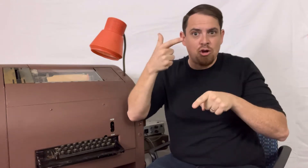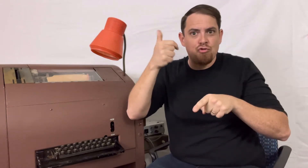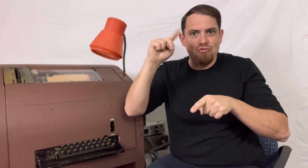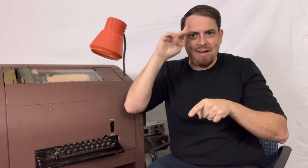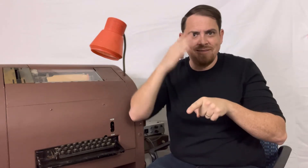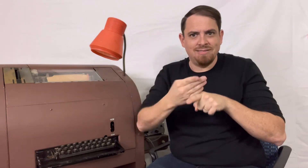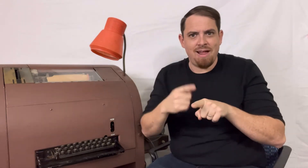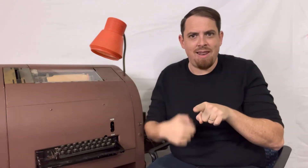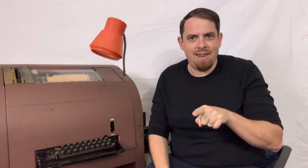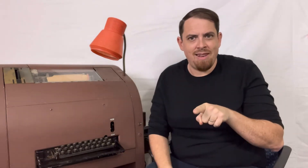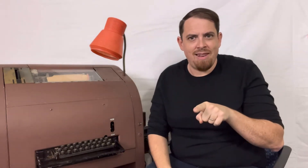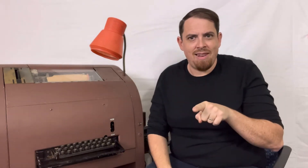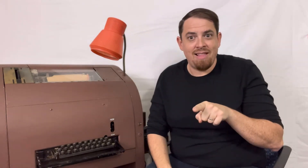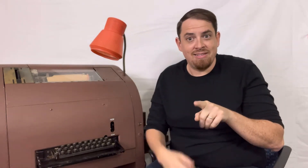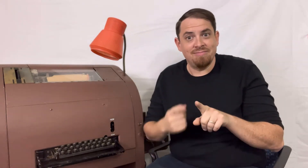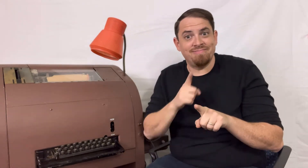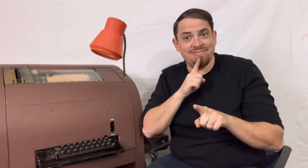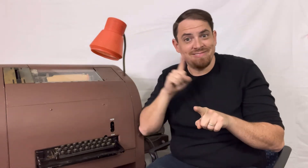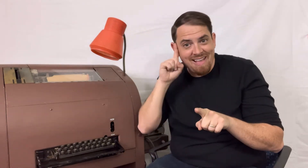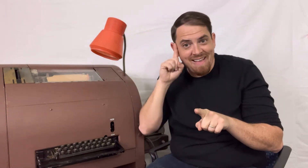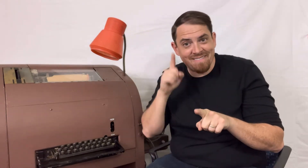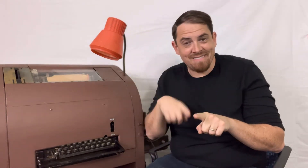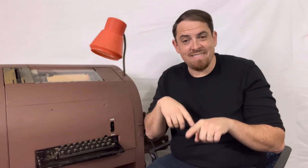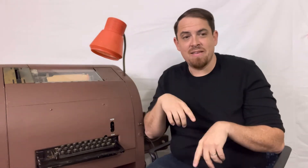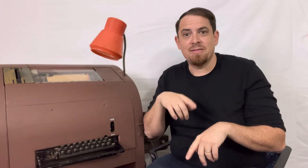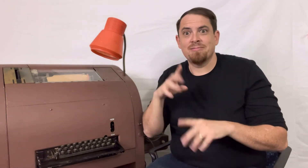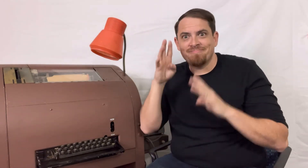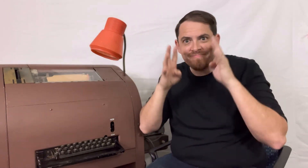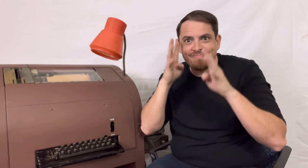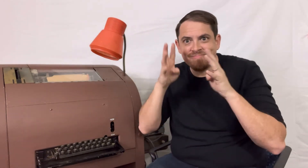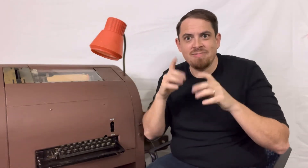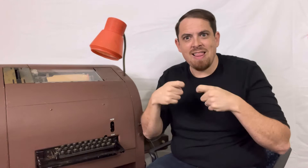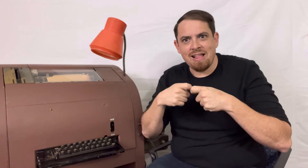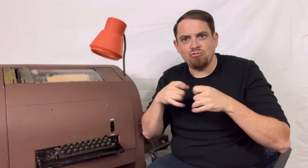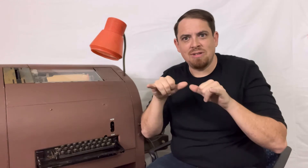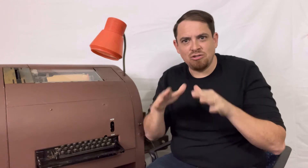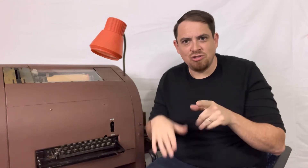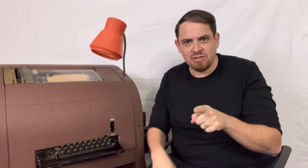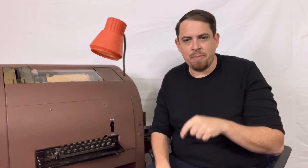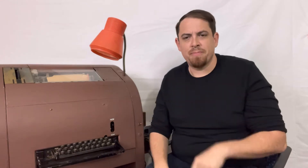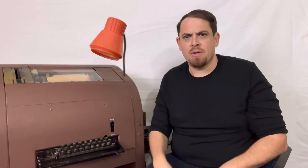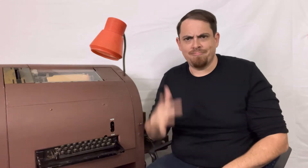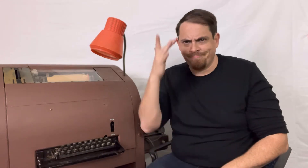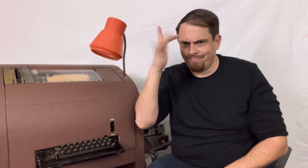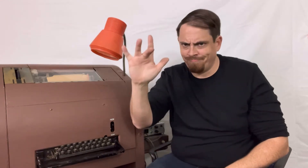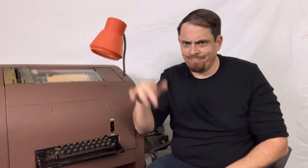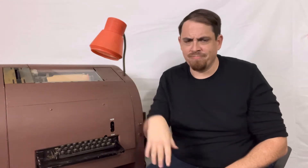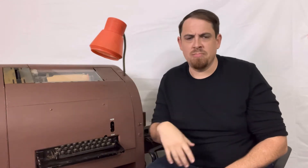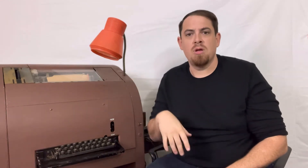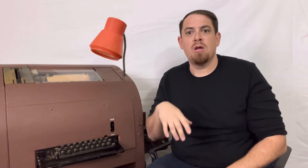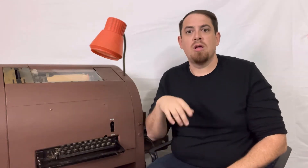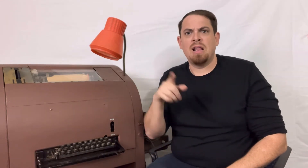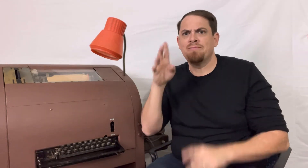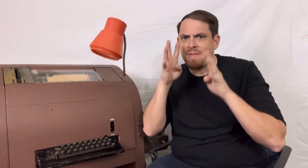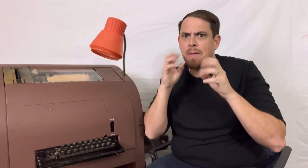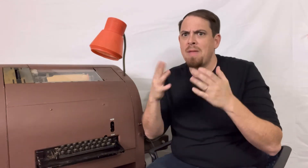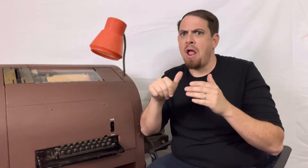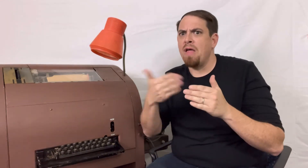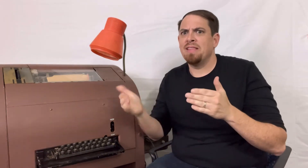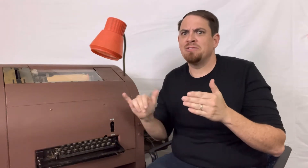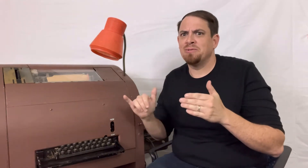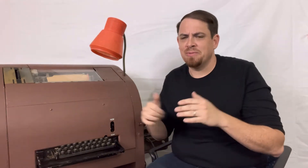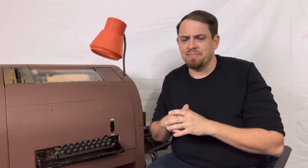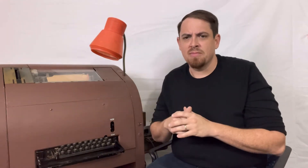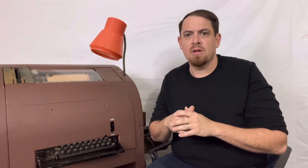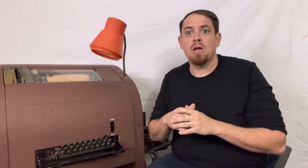of Saks founder, and he also happened to be a deaf inventor and an electrical engineer. He came